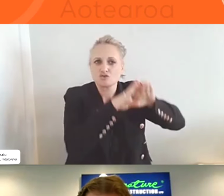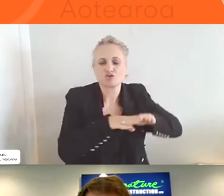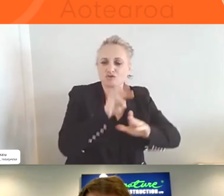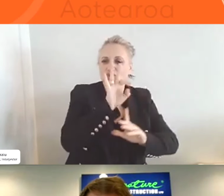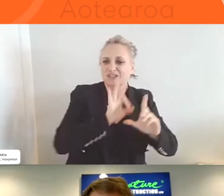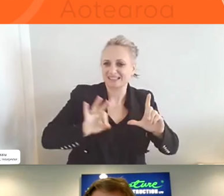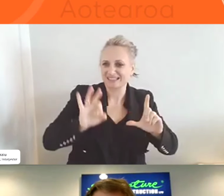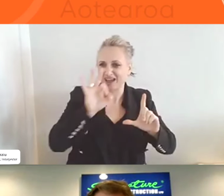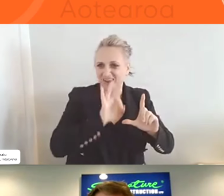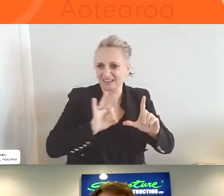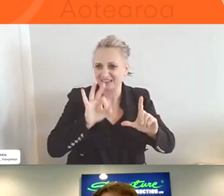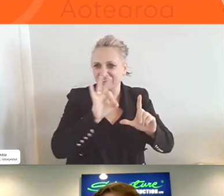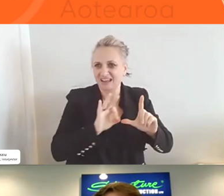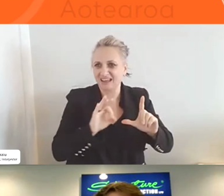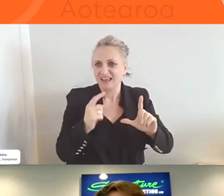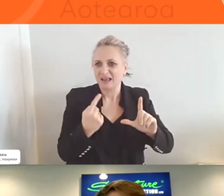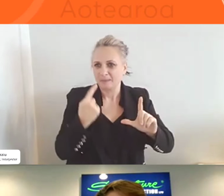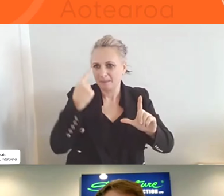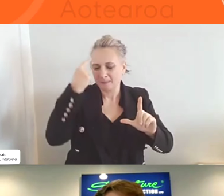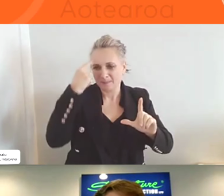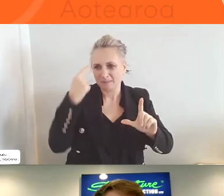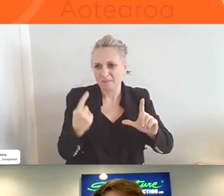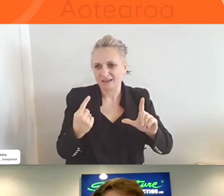appetite and budget for it. So they're doing a hell of a lot better